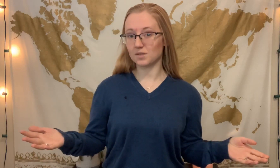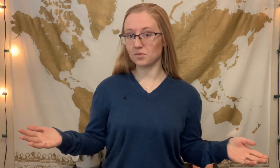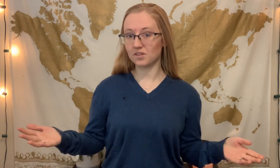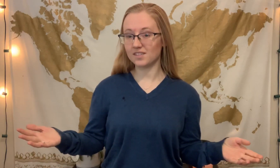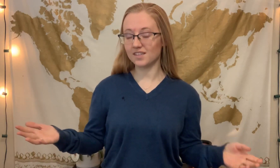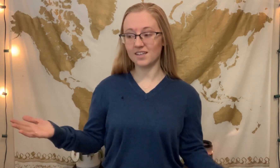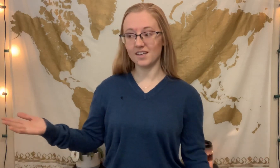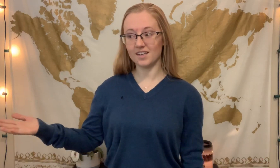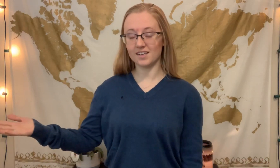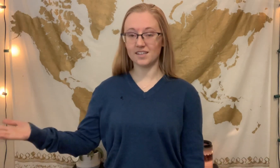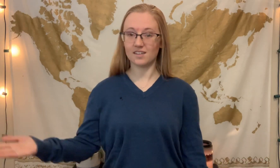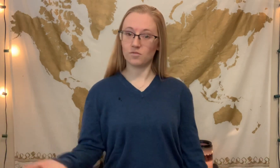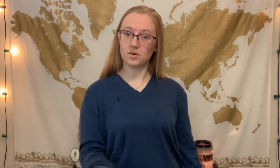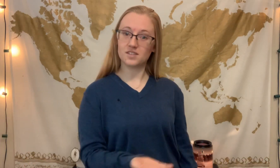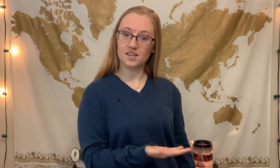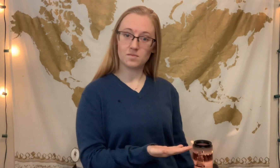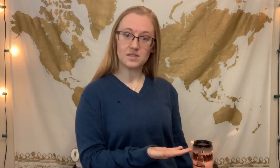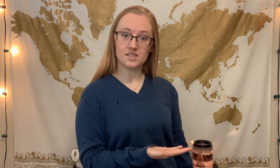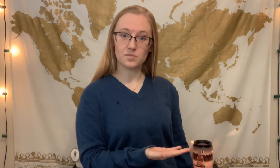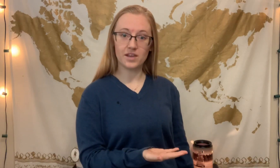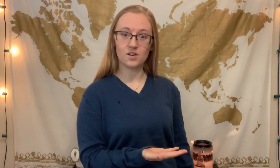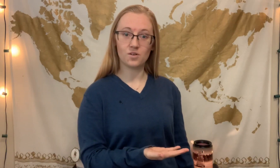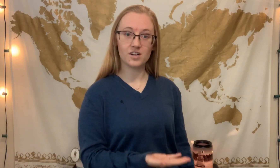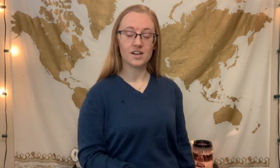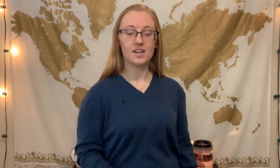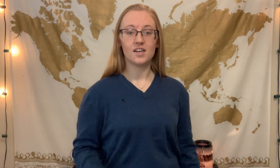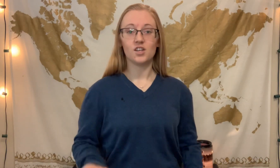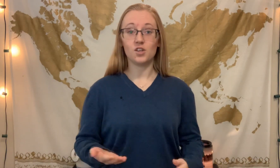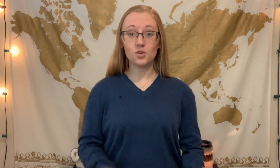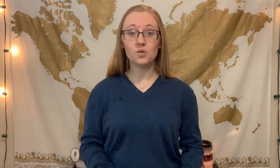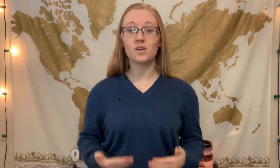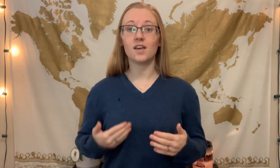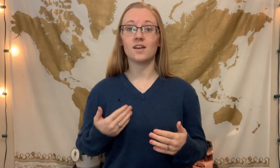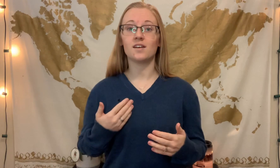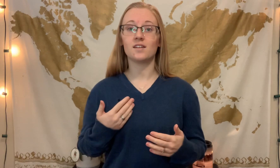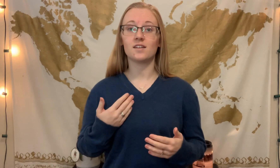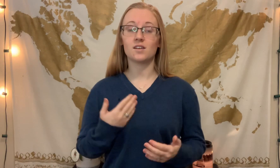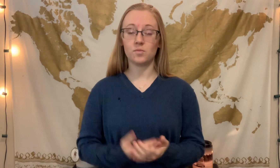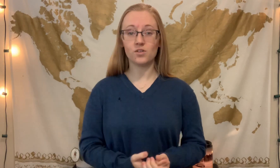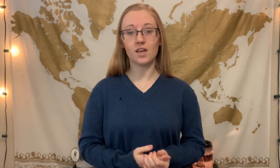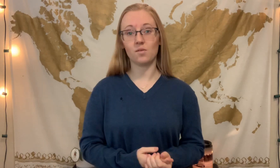barista and a Deaf person comes in to make an order, you can communicate with